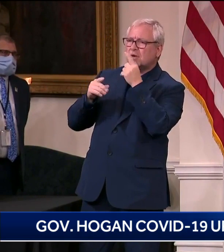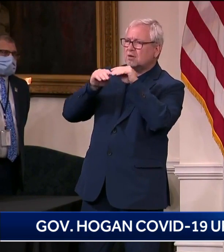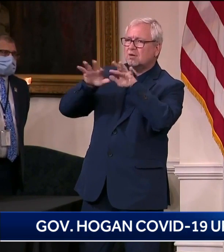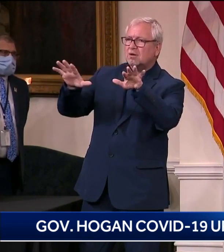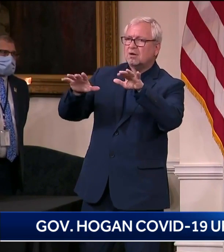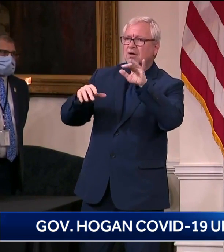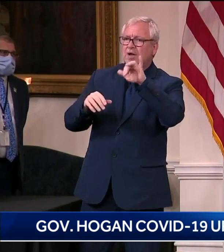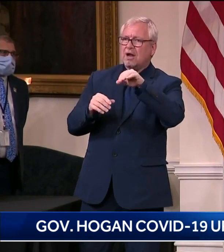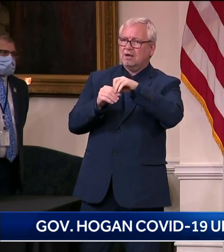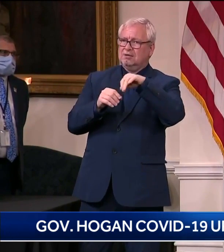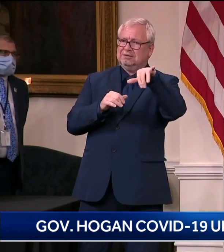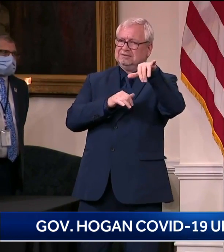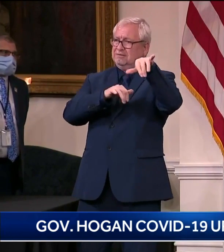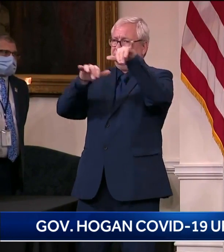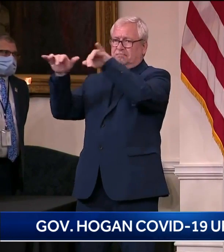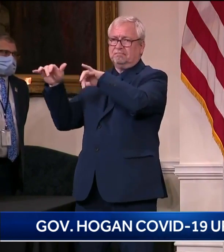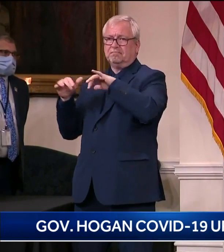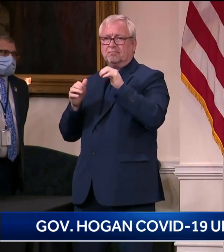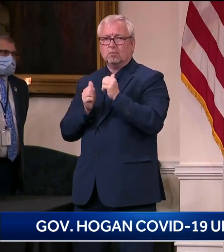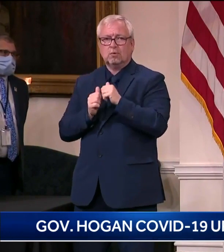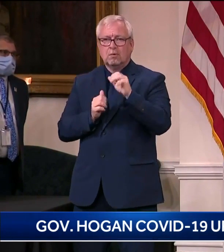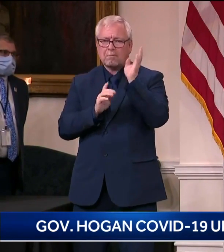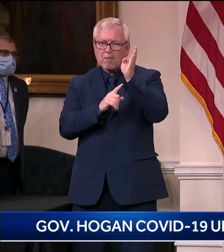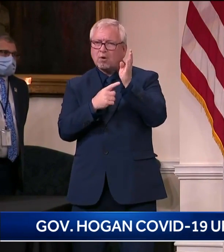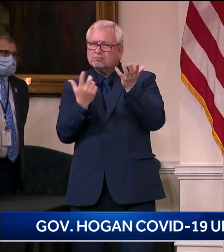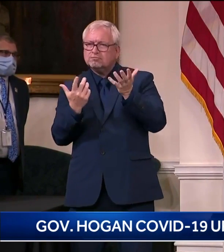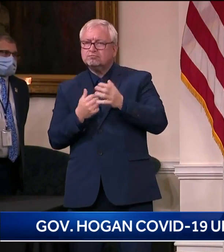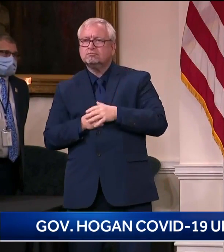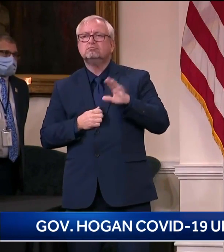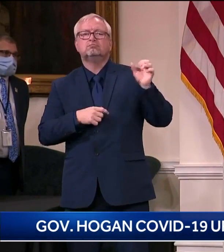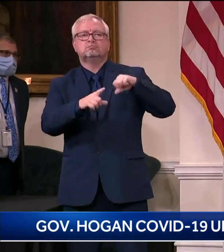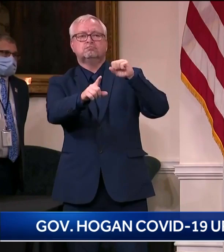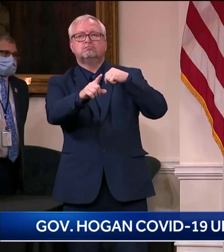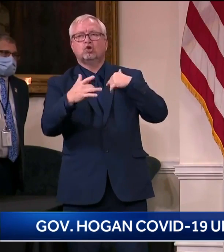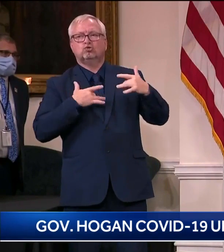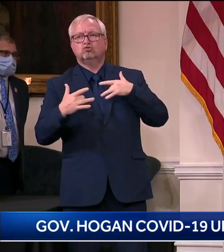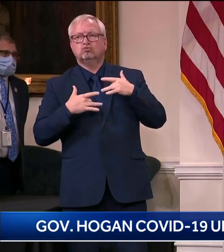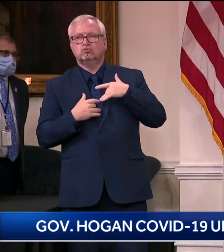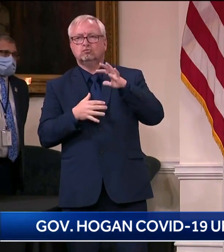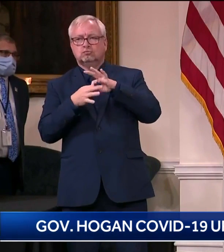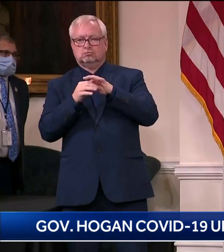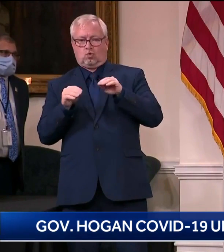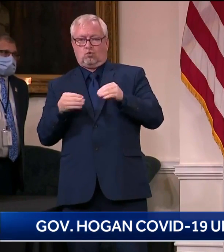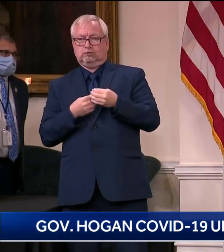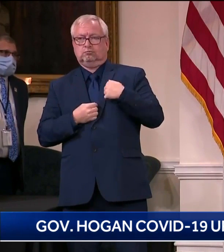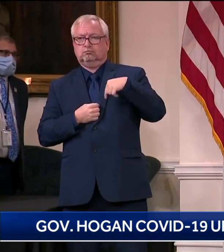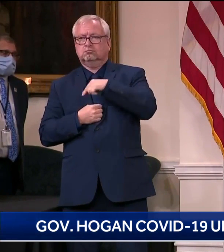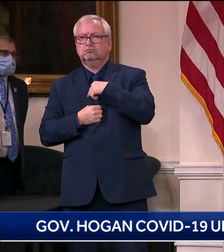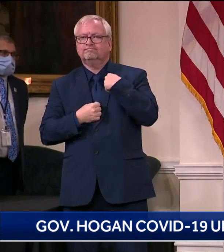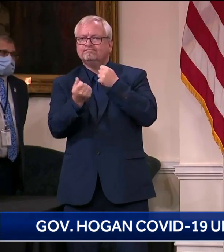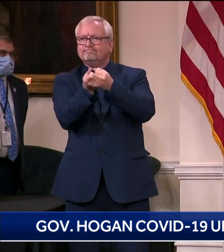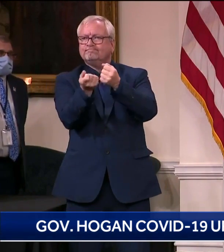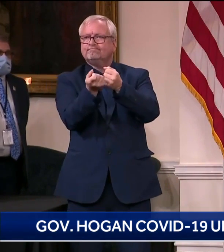[INDISCERNIBLE] HOW CAN THIS HELP SCHOOL SYSTEMS AROUND THE STATE?